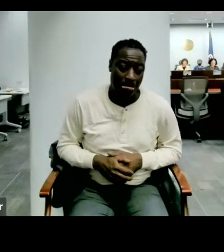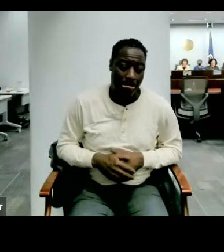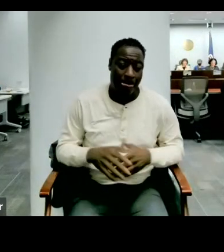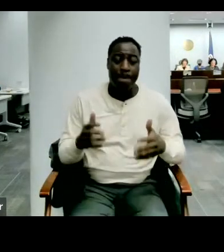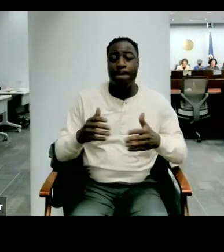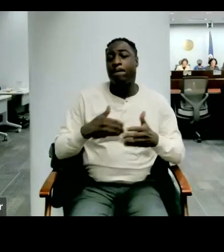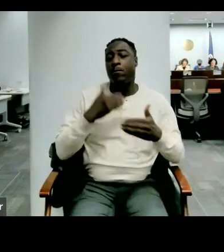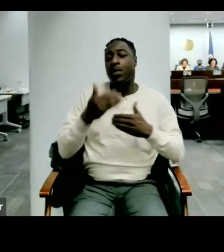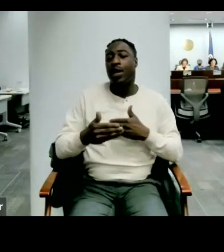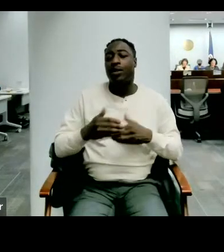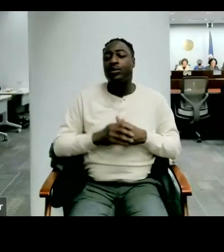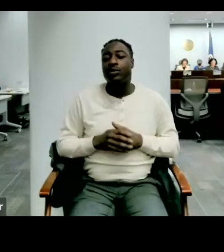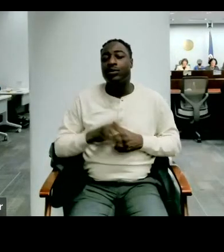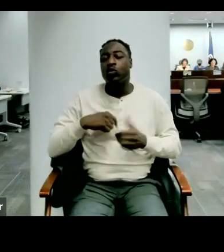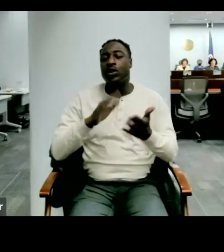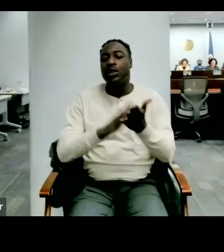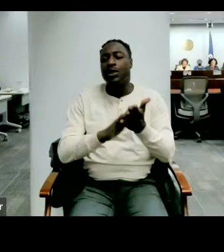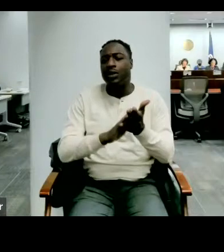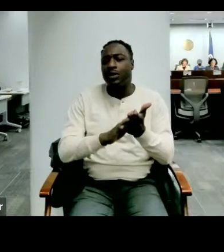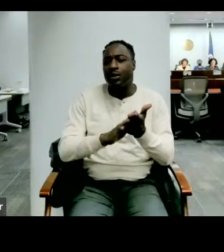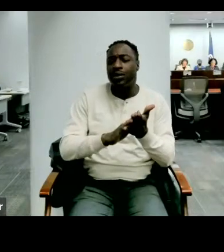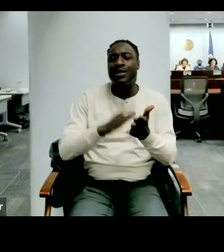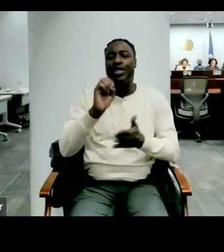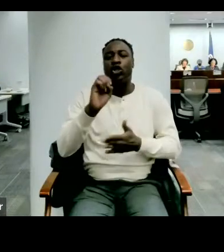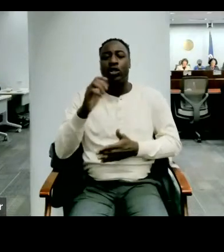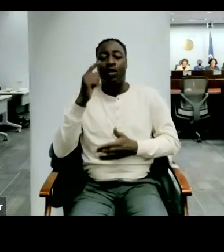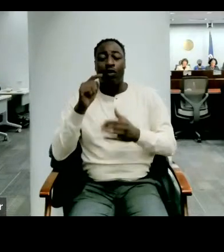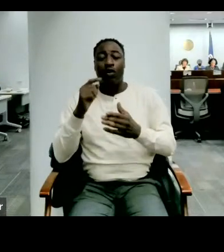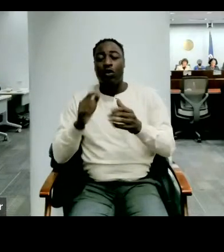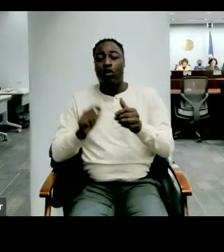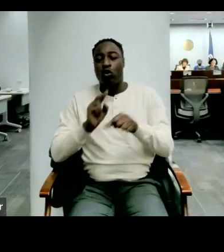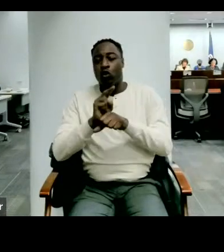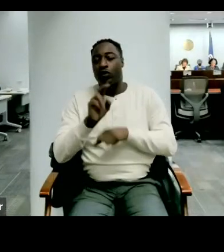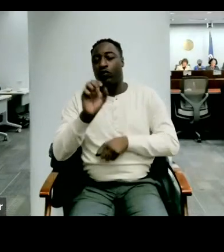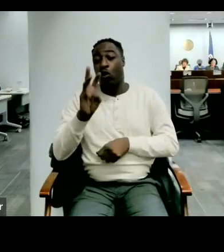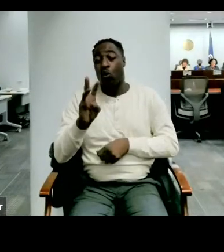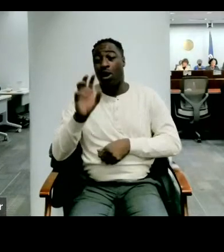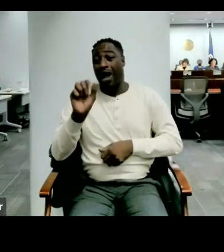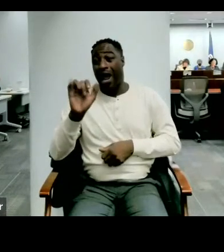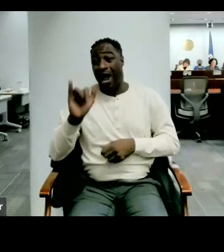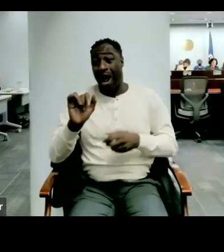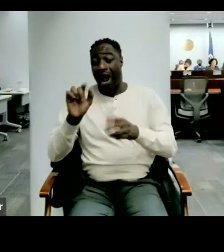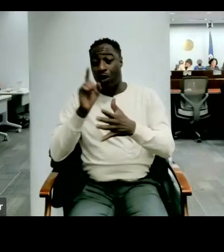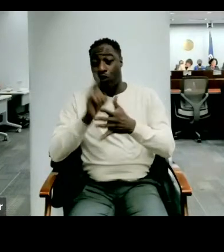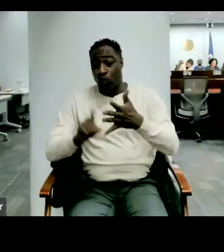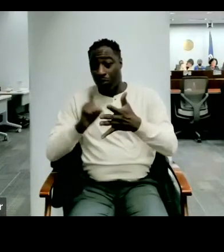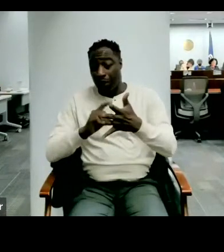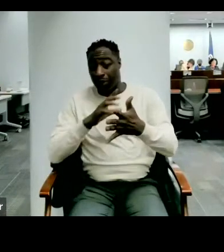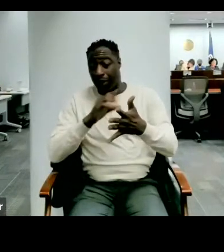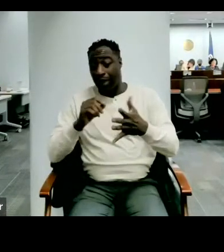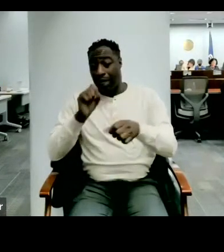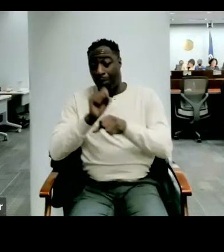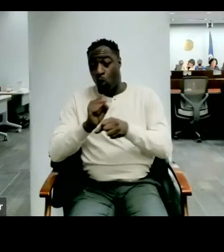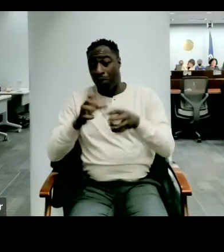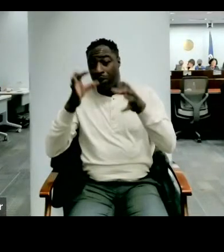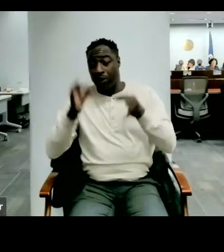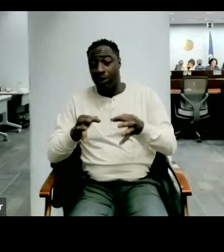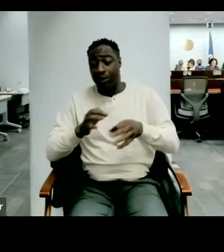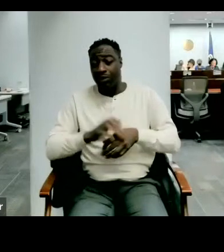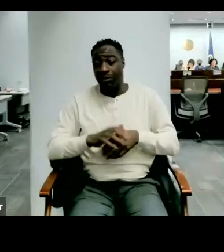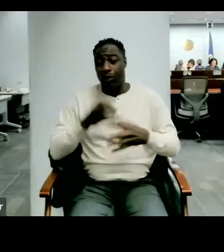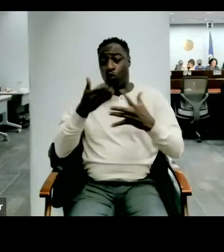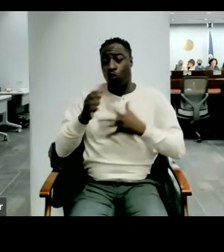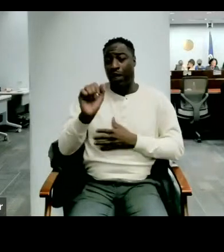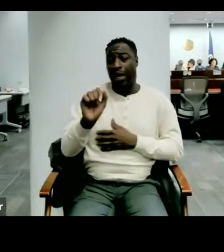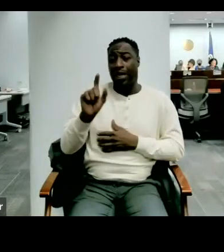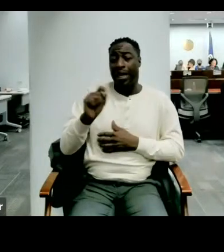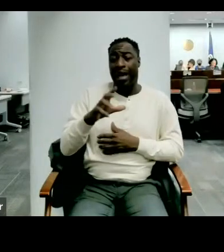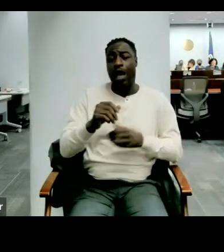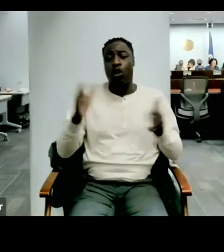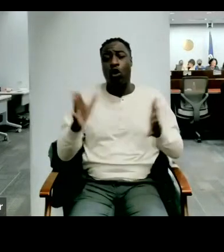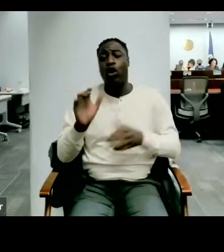We commend EEOC software algorithms and AI employment decisions, ADA and urge the agency